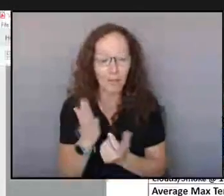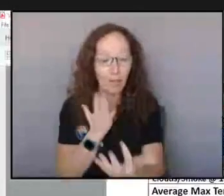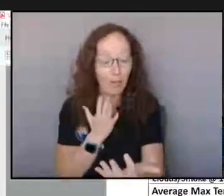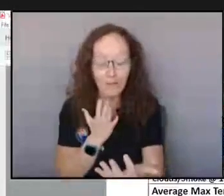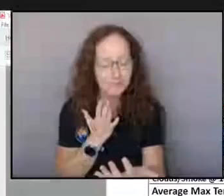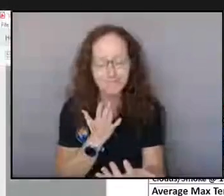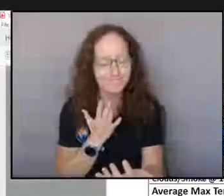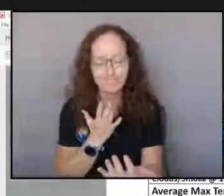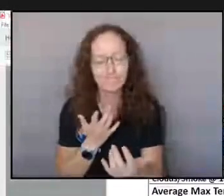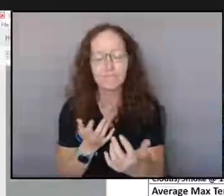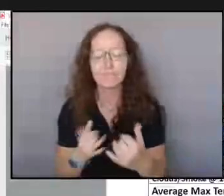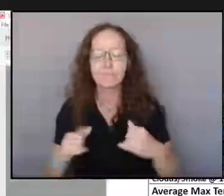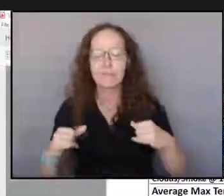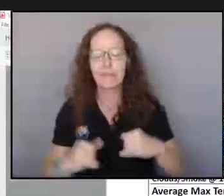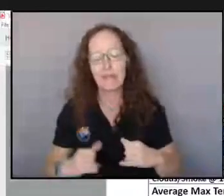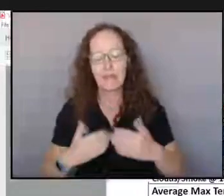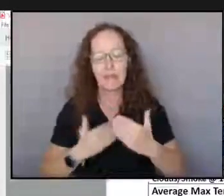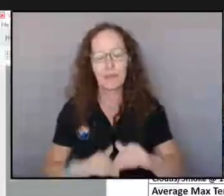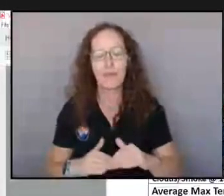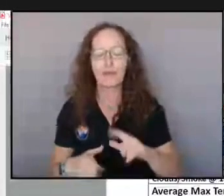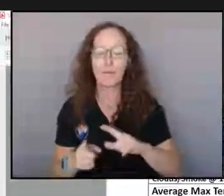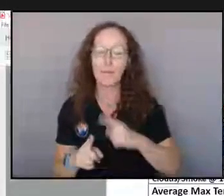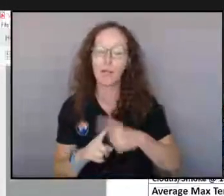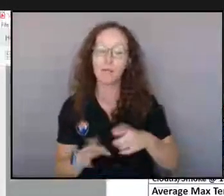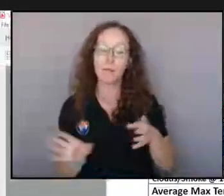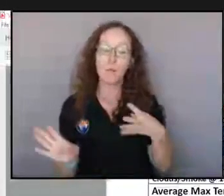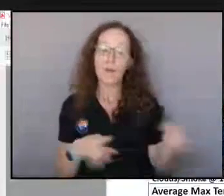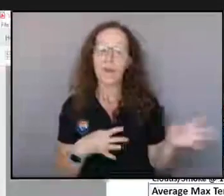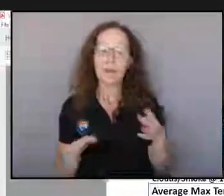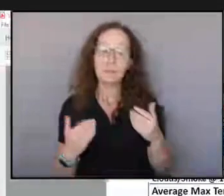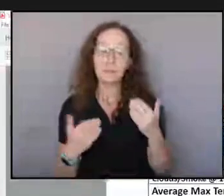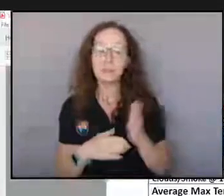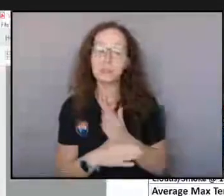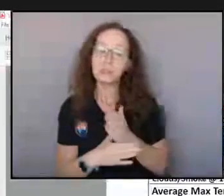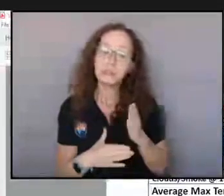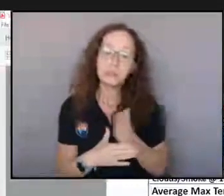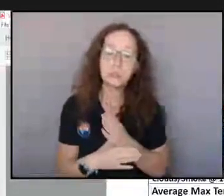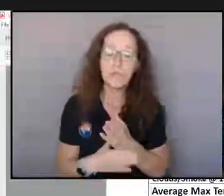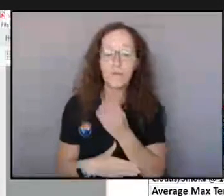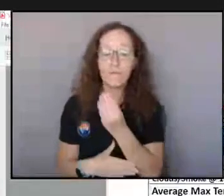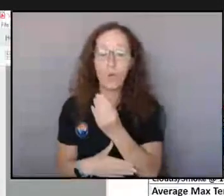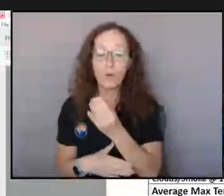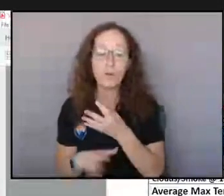NOTHING OUT OF THE ORDINARY THAT WILL REALLY PUSH THE FIRE AROUND.